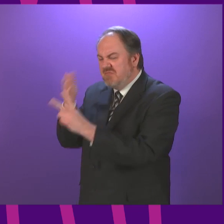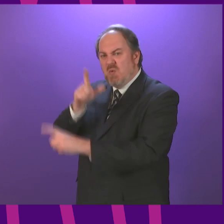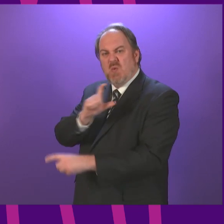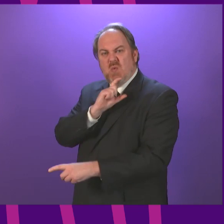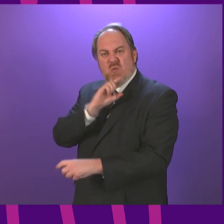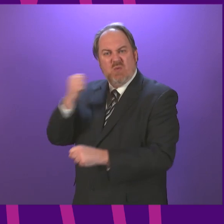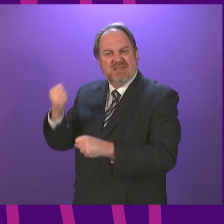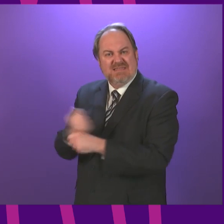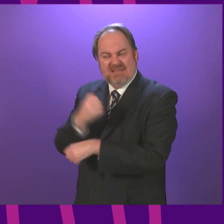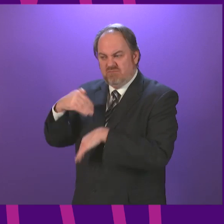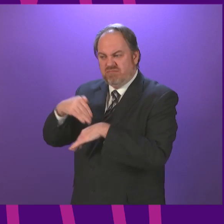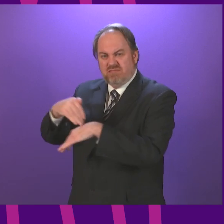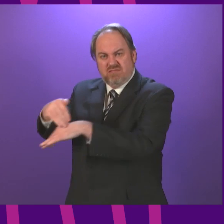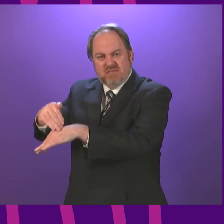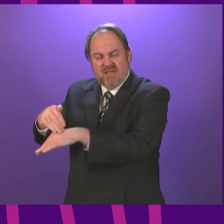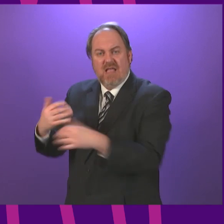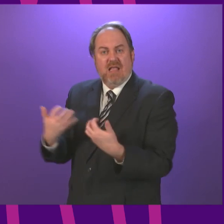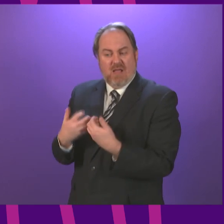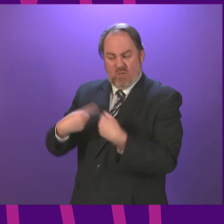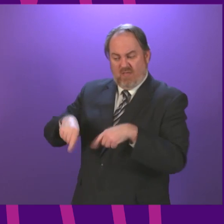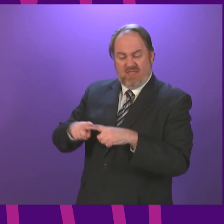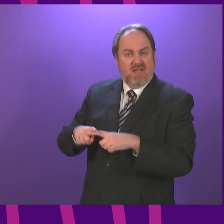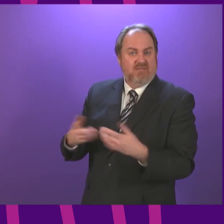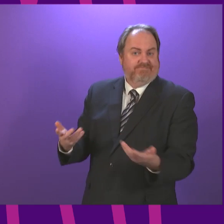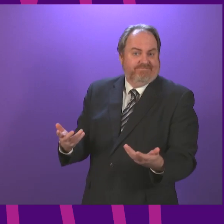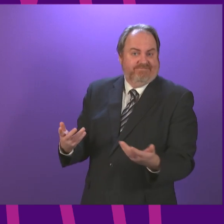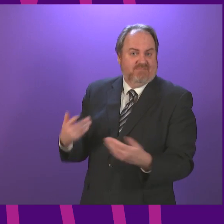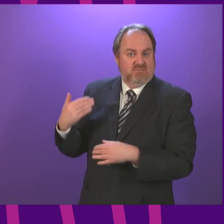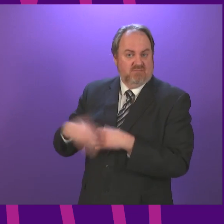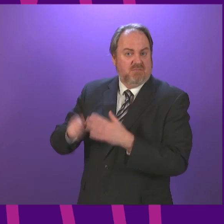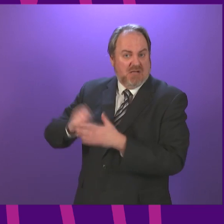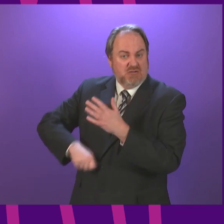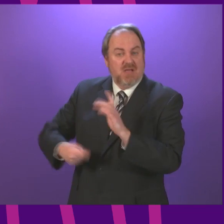can be done to avoid a reccurrence—as Sandra White rightly said we must—at upcoming events.